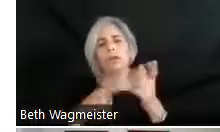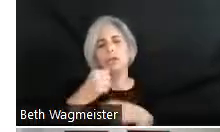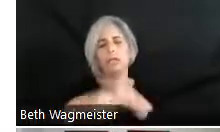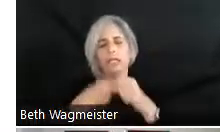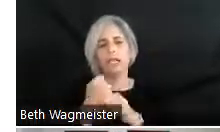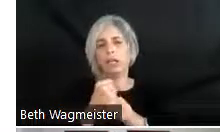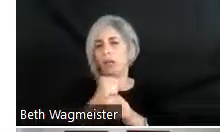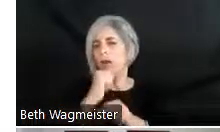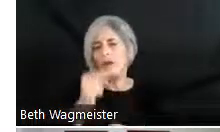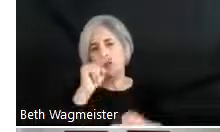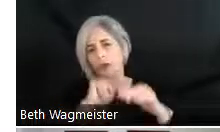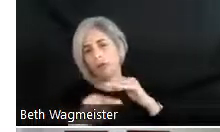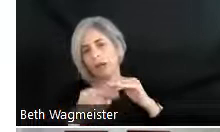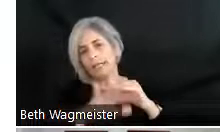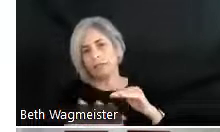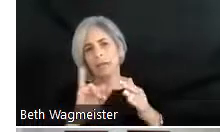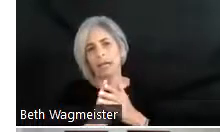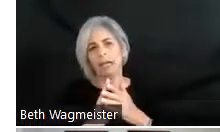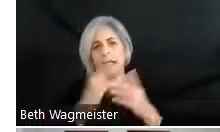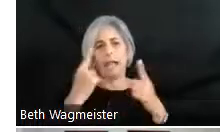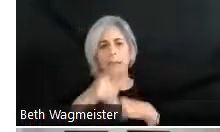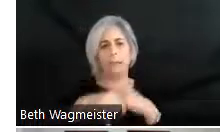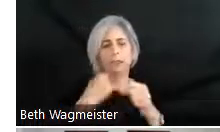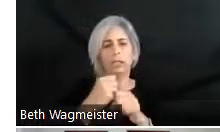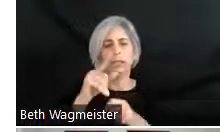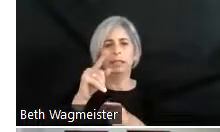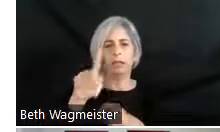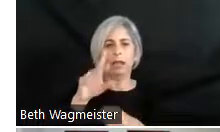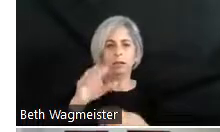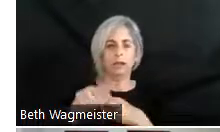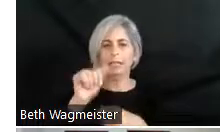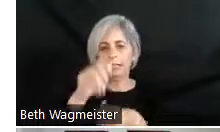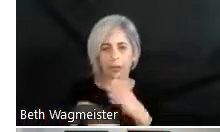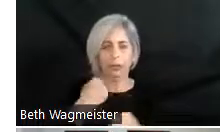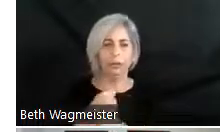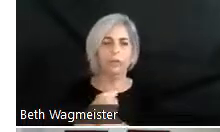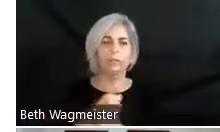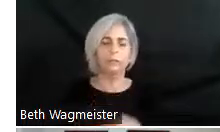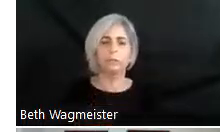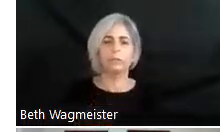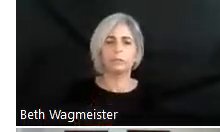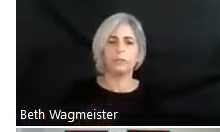a decade. That's by Matthew Kelly The Long View.